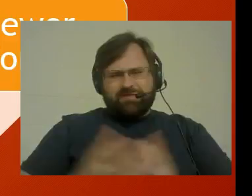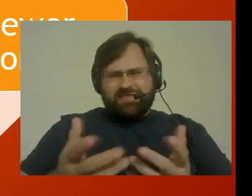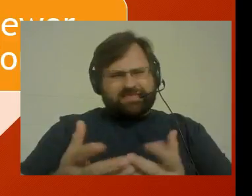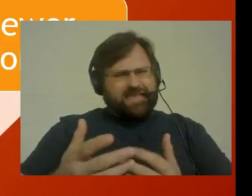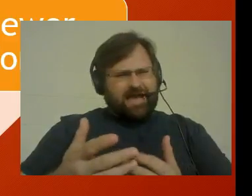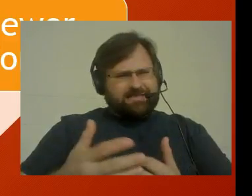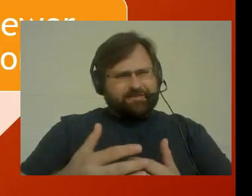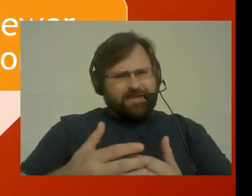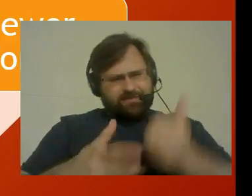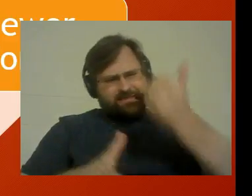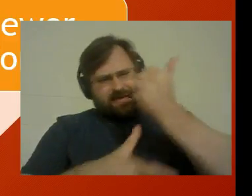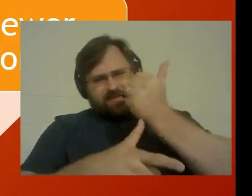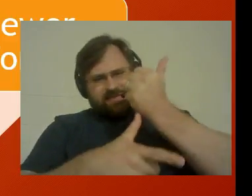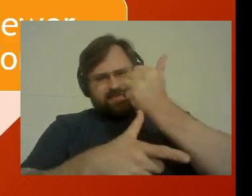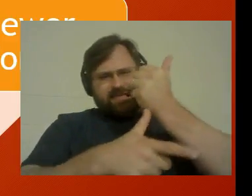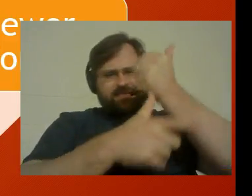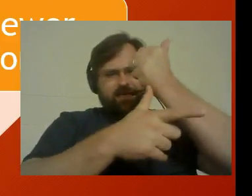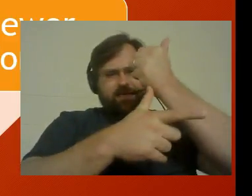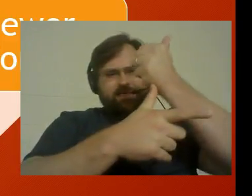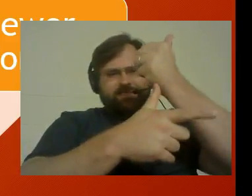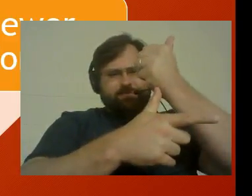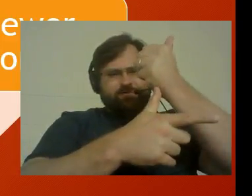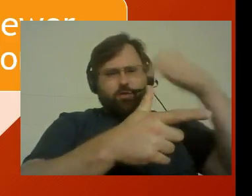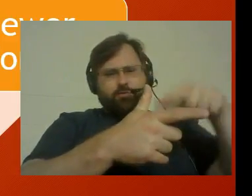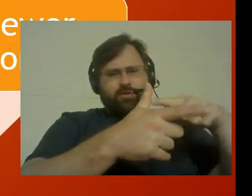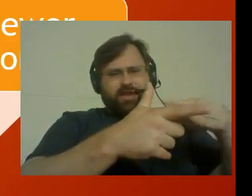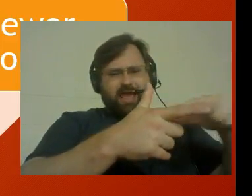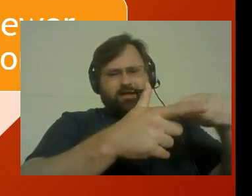even see it signs sometimes the sign assistant is sometimes formed with an L